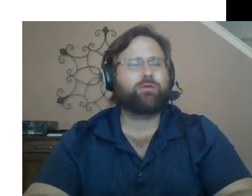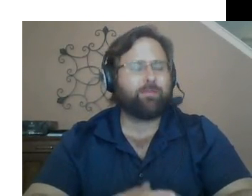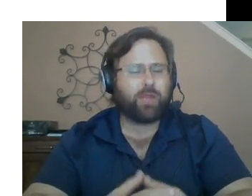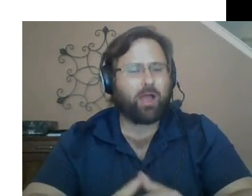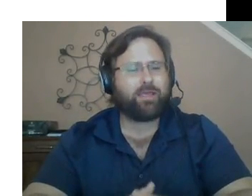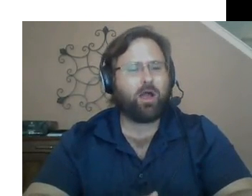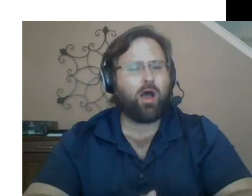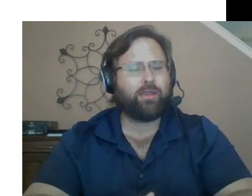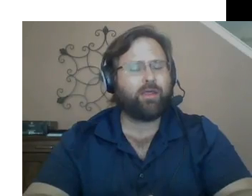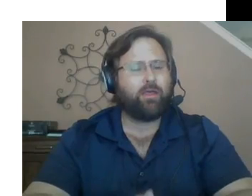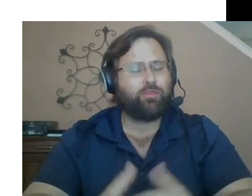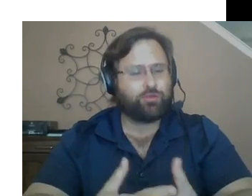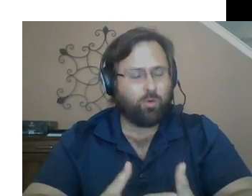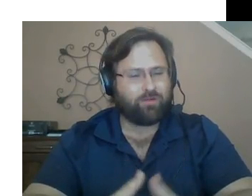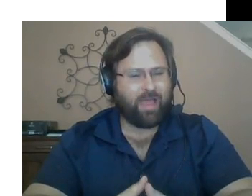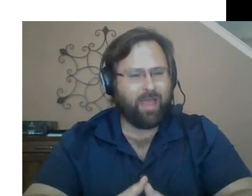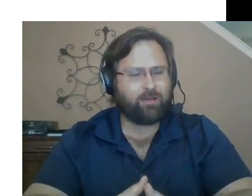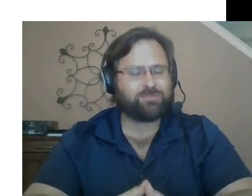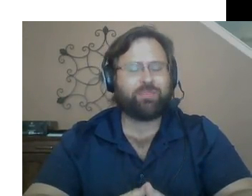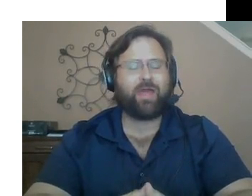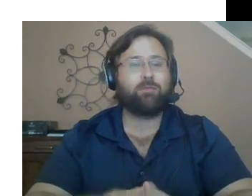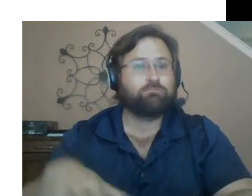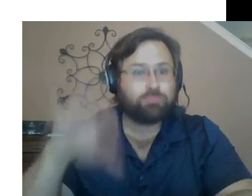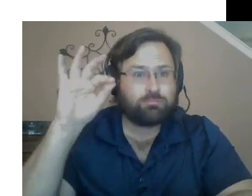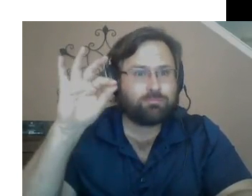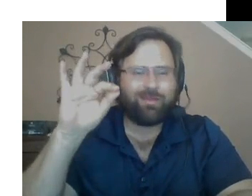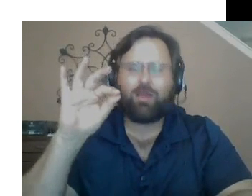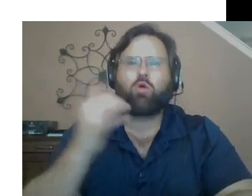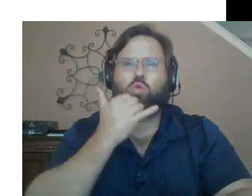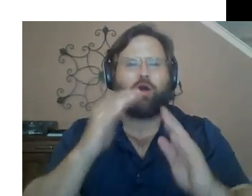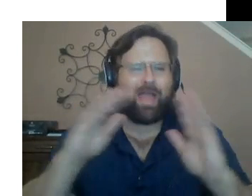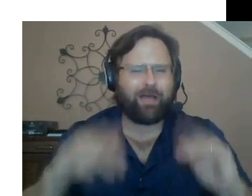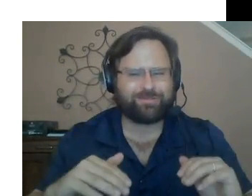you kept knocking on the door of a house but then the wrong house